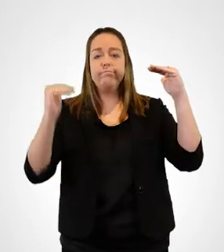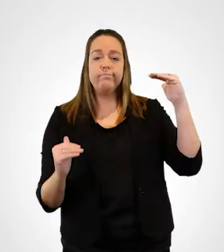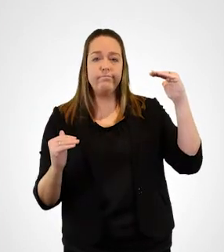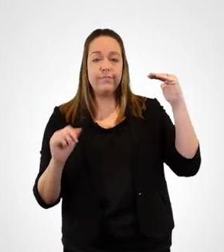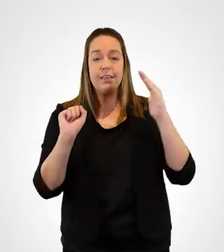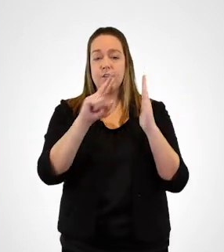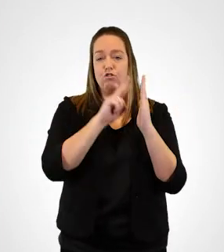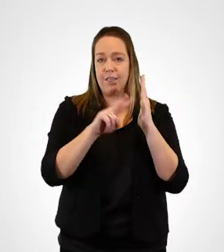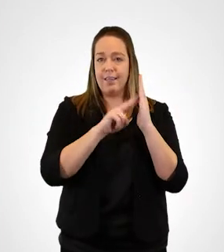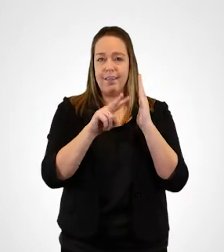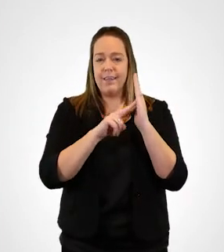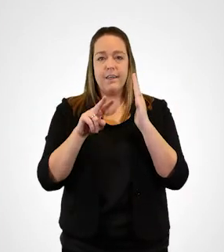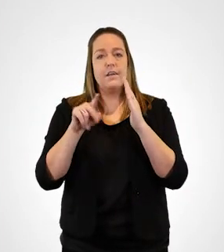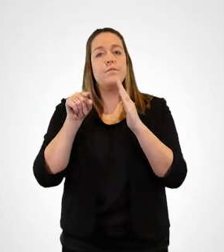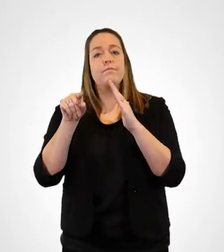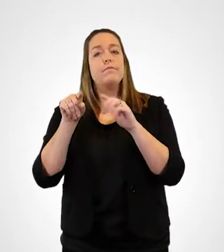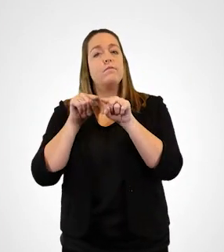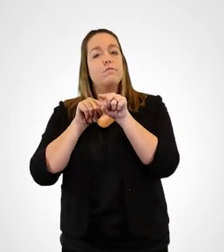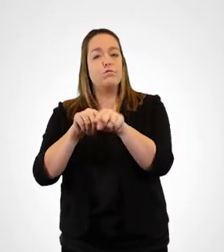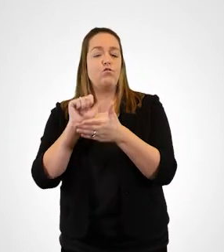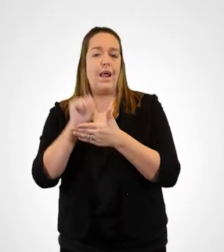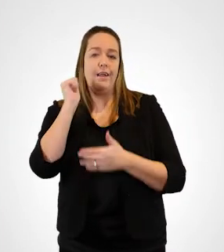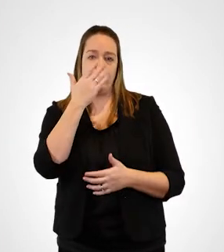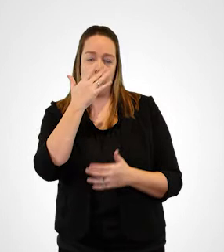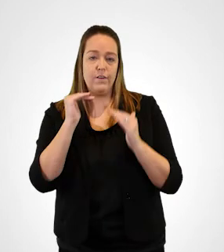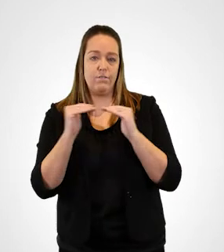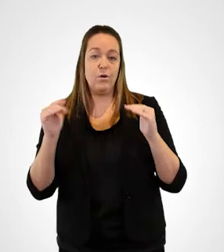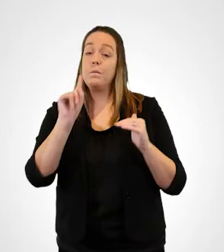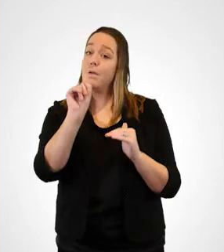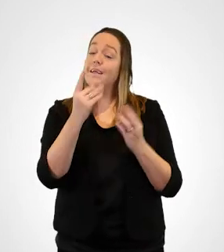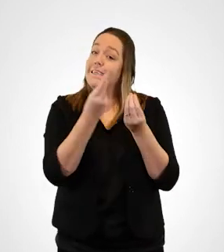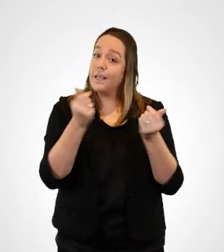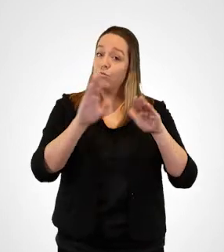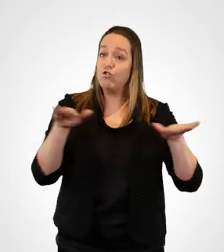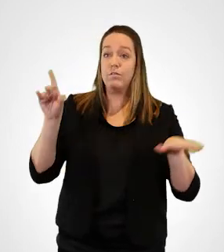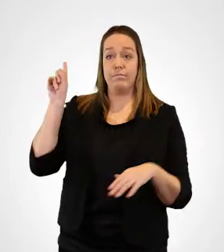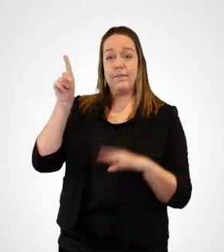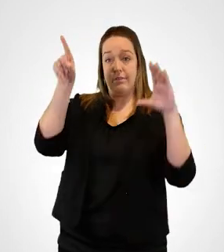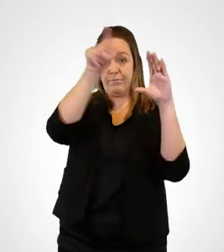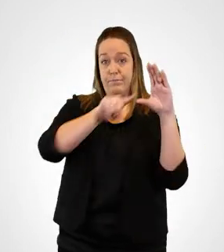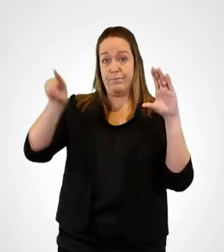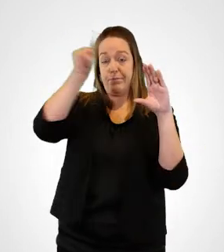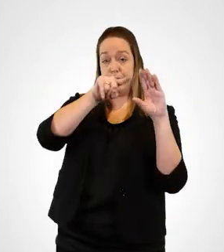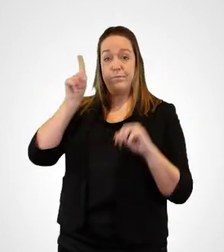where they're reading at an age-appropriate level. However, some of the children, the ones I've just highlighted here,